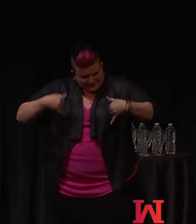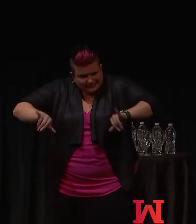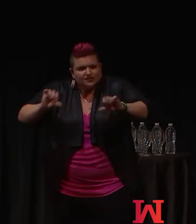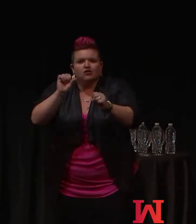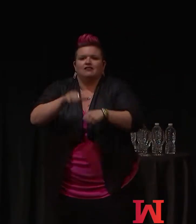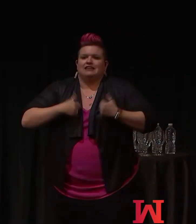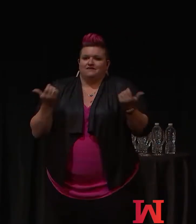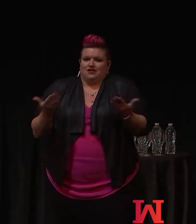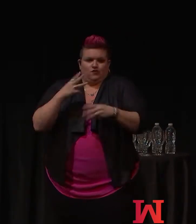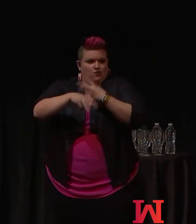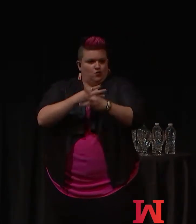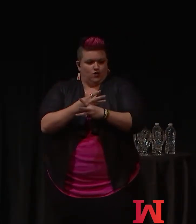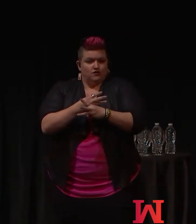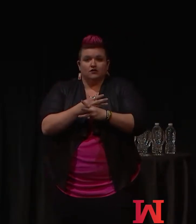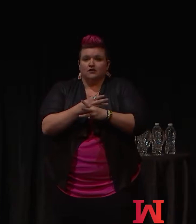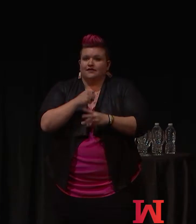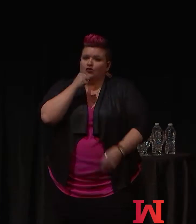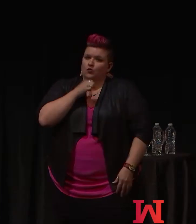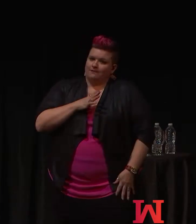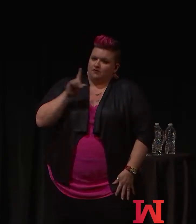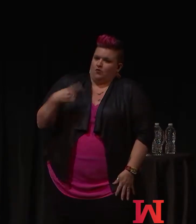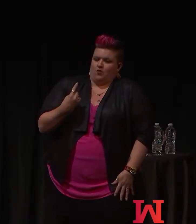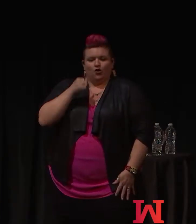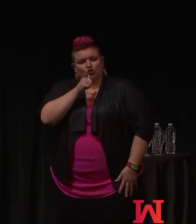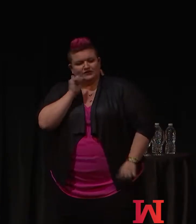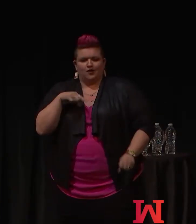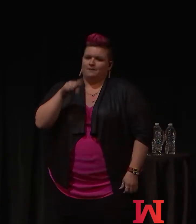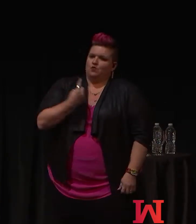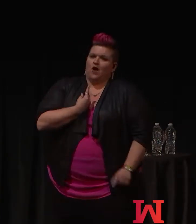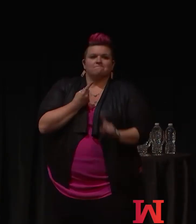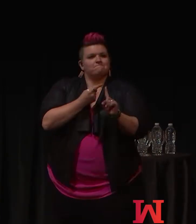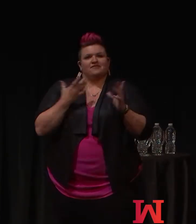teaches girls that they can only be one thing. And I know for me, growing up, that was one of